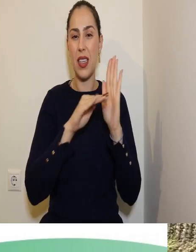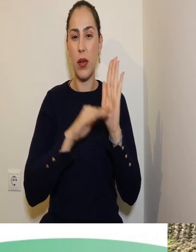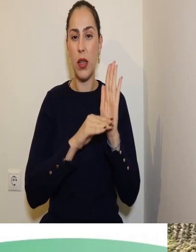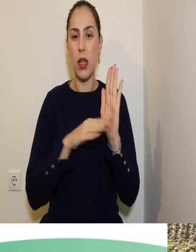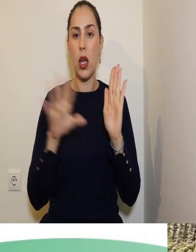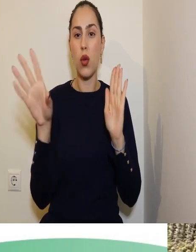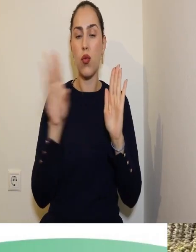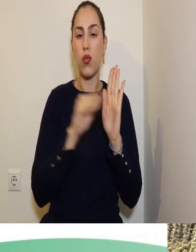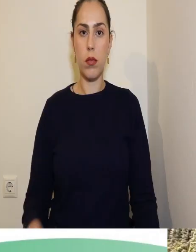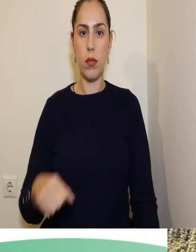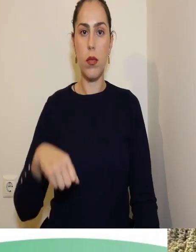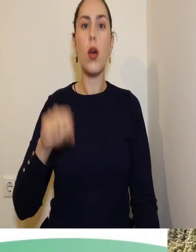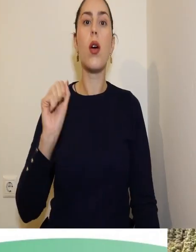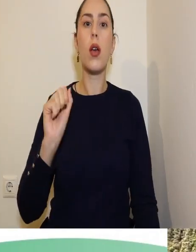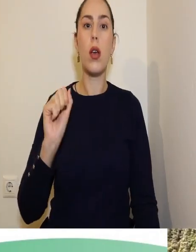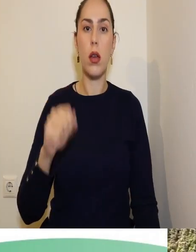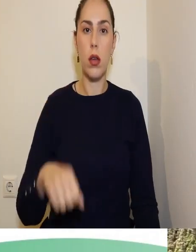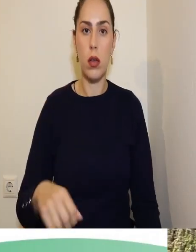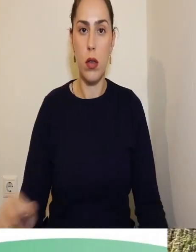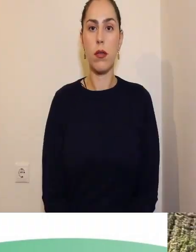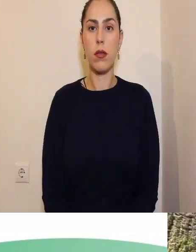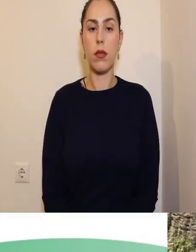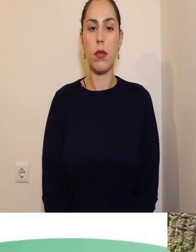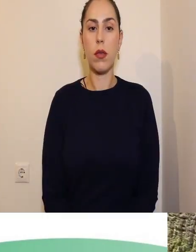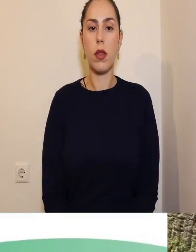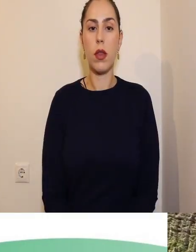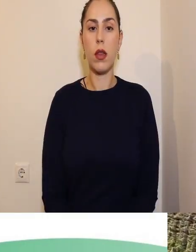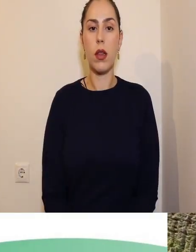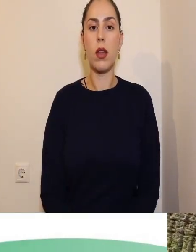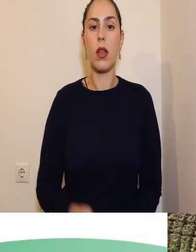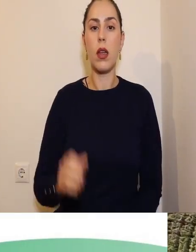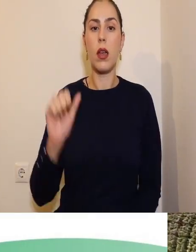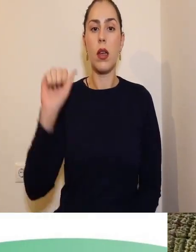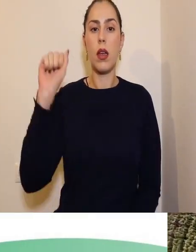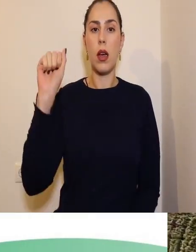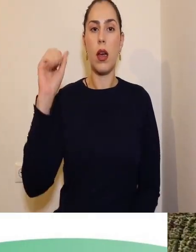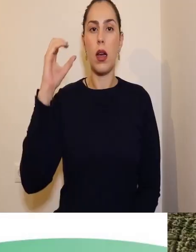3. Green practices: